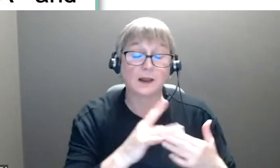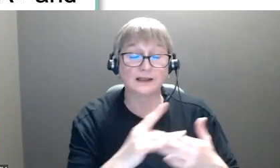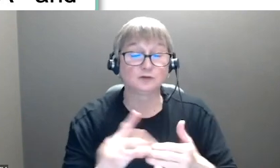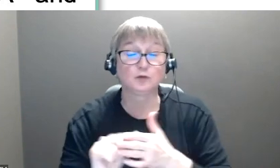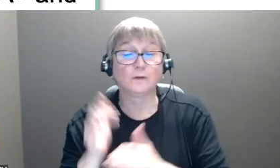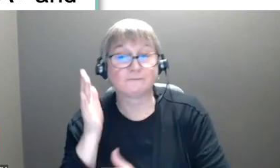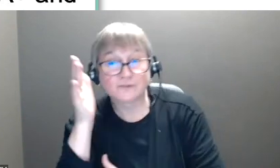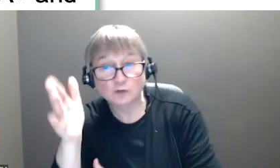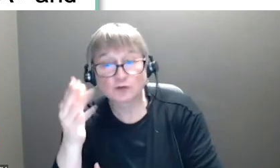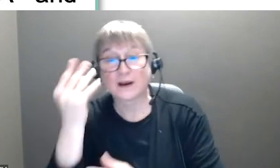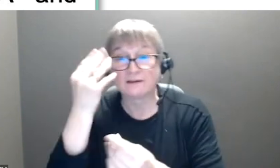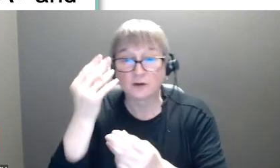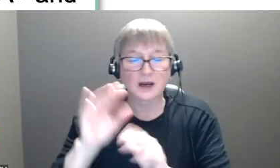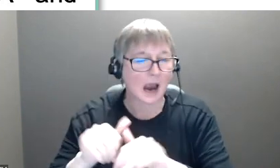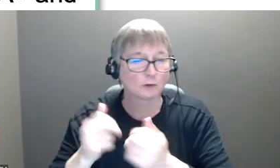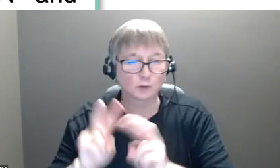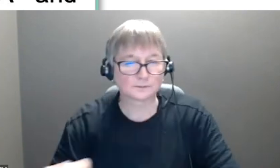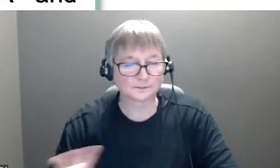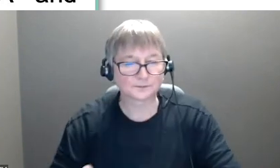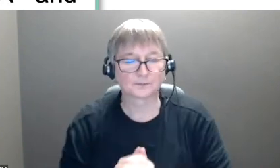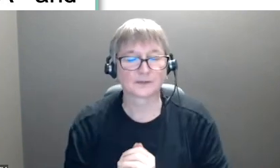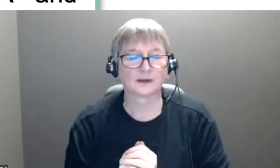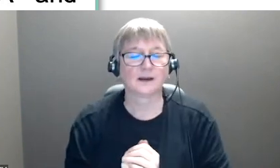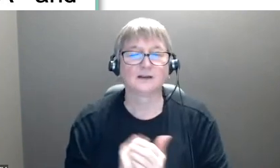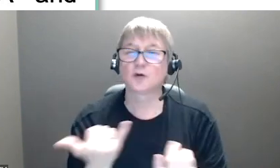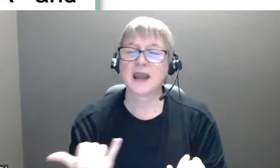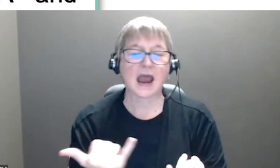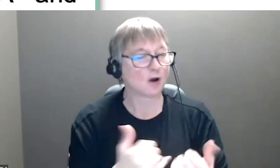we have an opportunity to work together to capture the work done by organizations, and